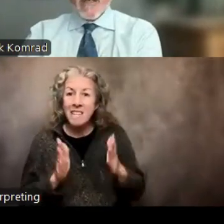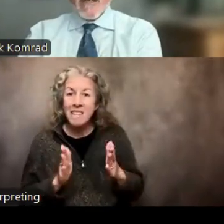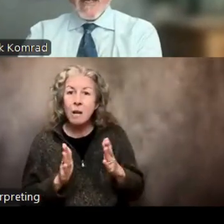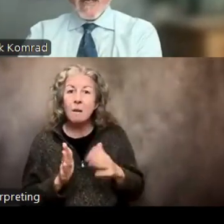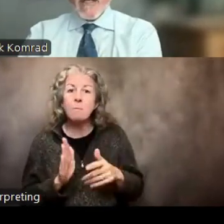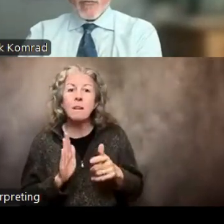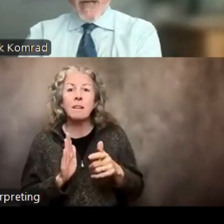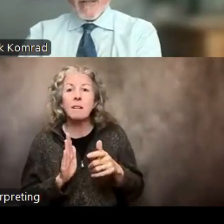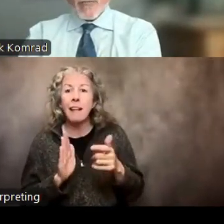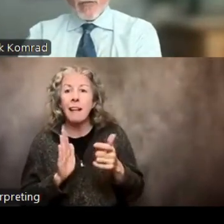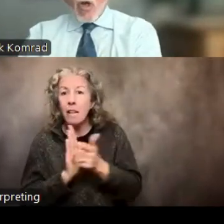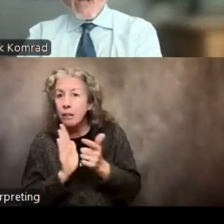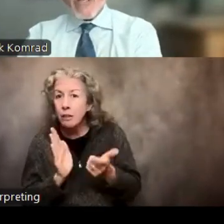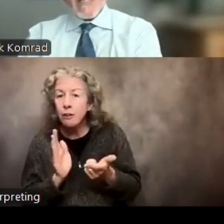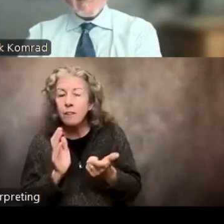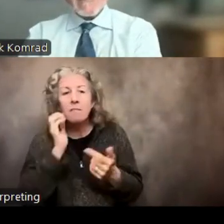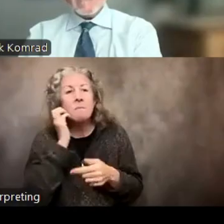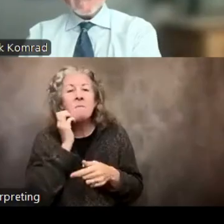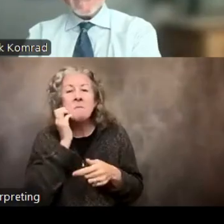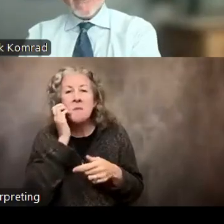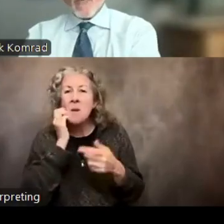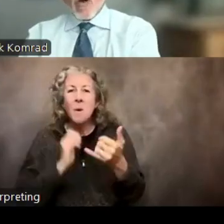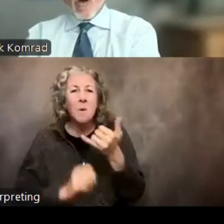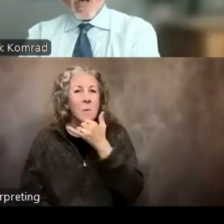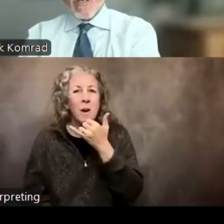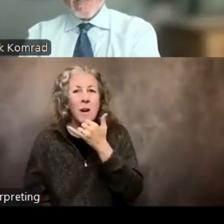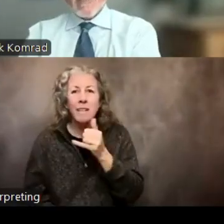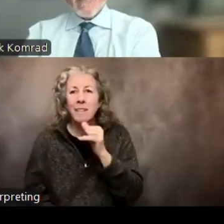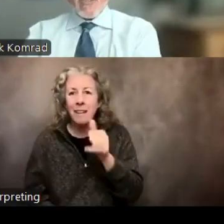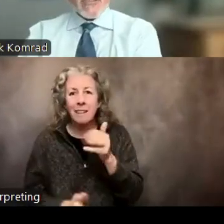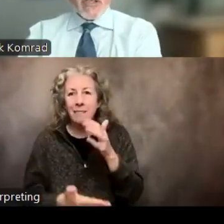that it is right. Wrong does not cease to be wrong, because the